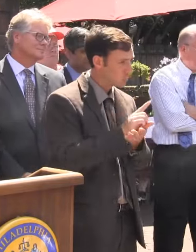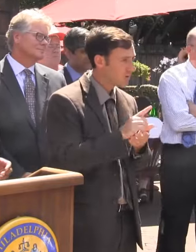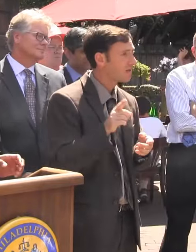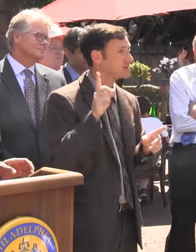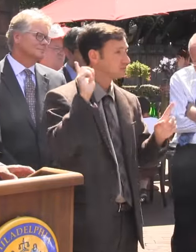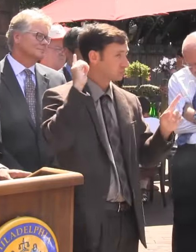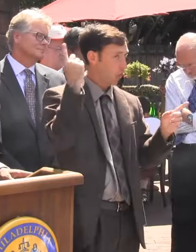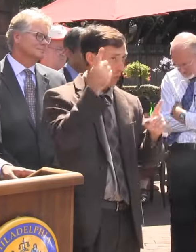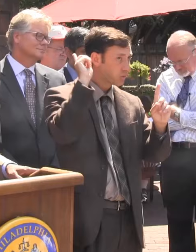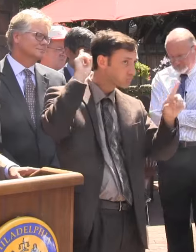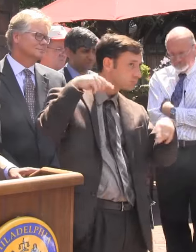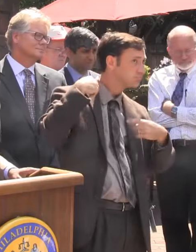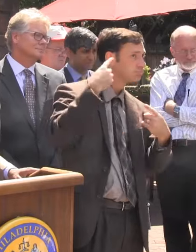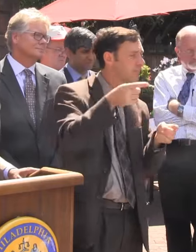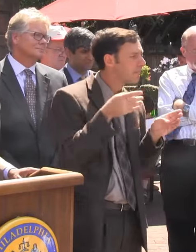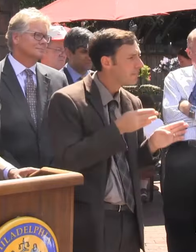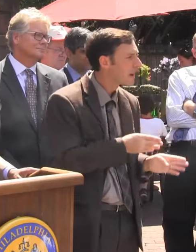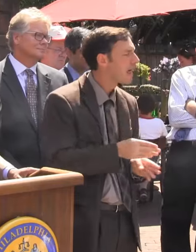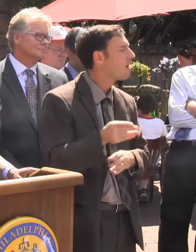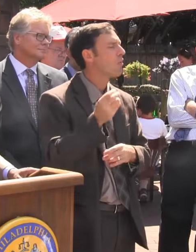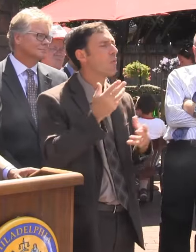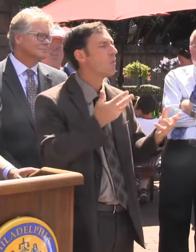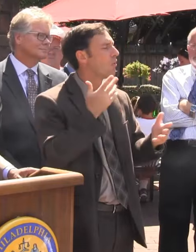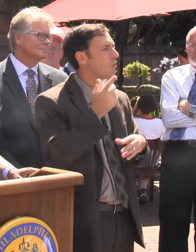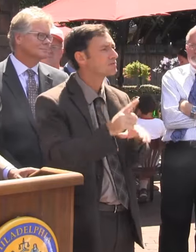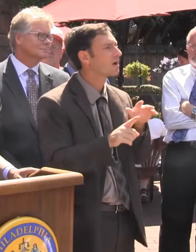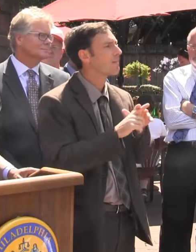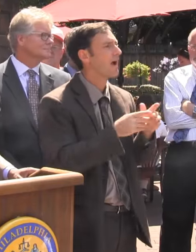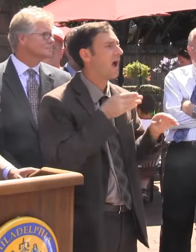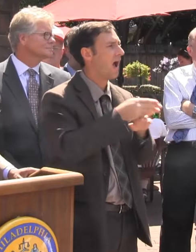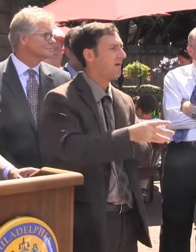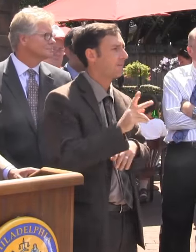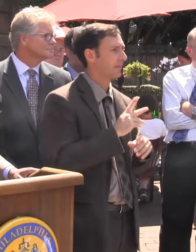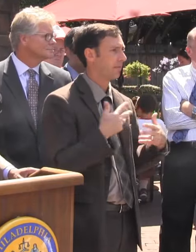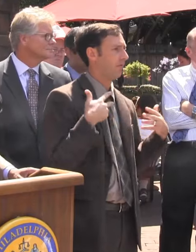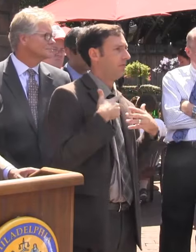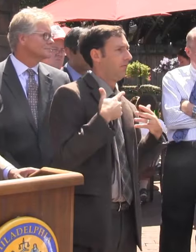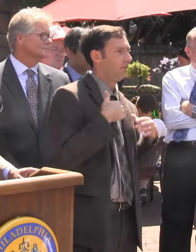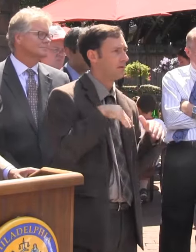part of the plan?